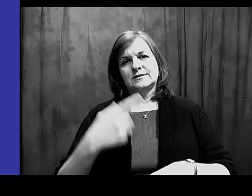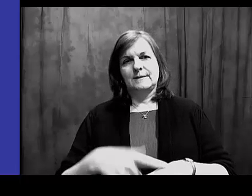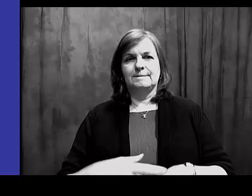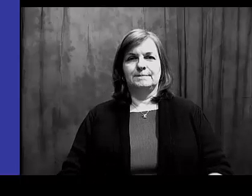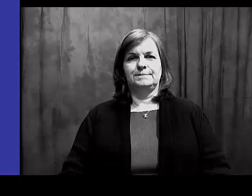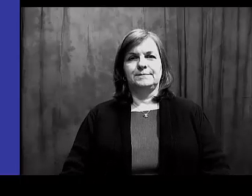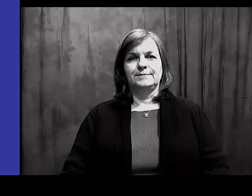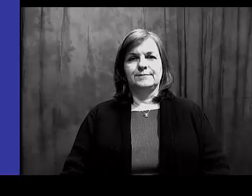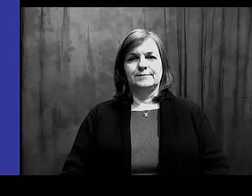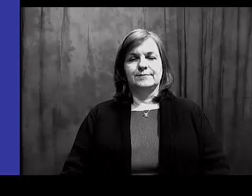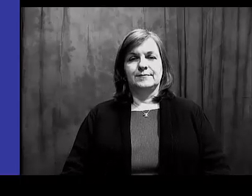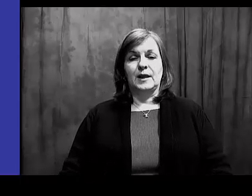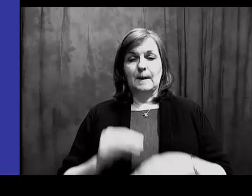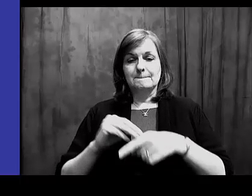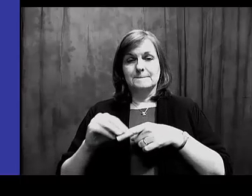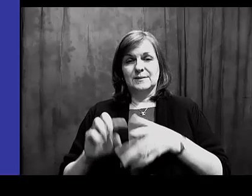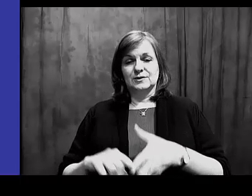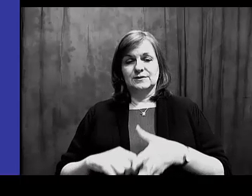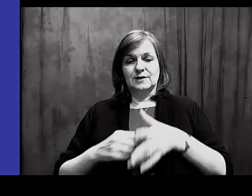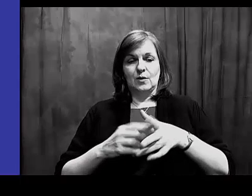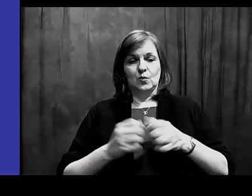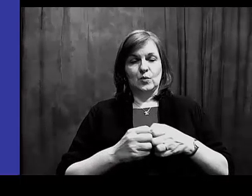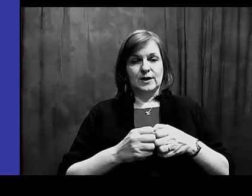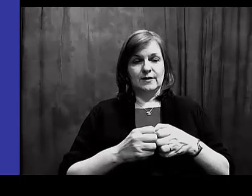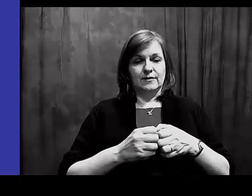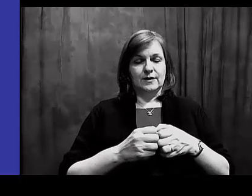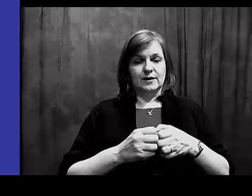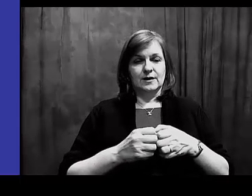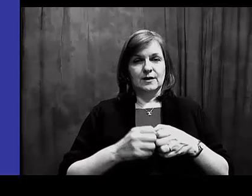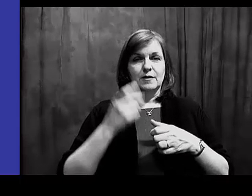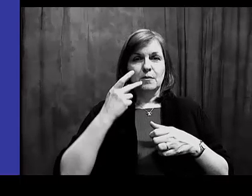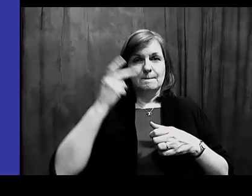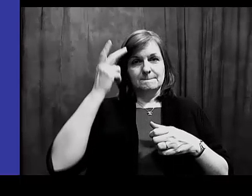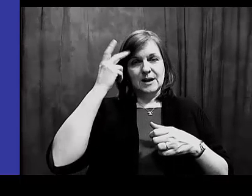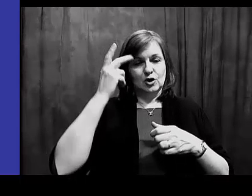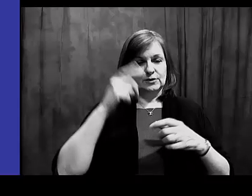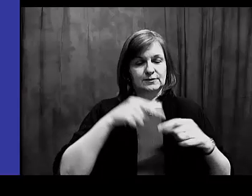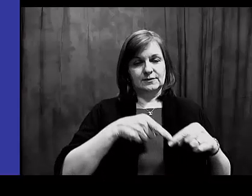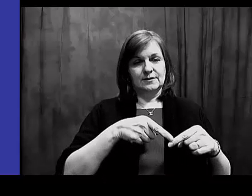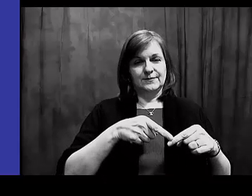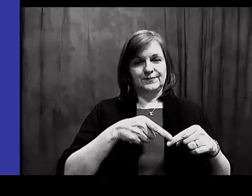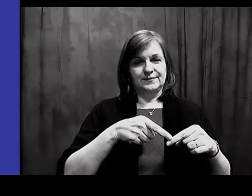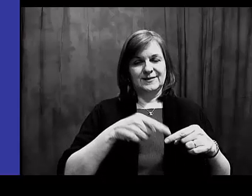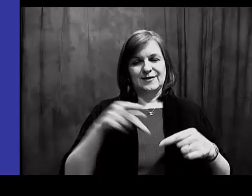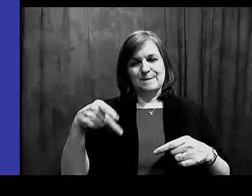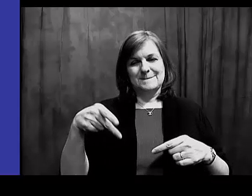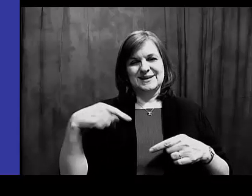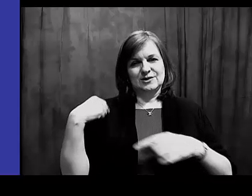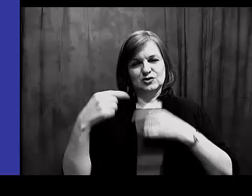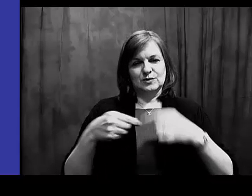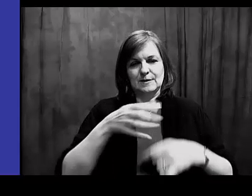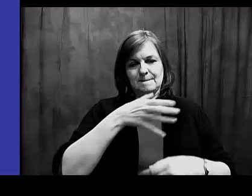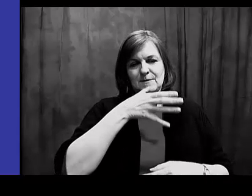every time because he started out with an individual in the P generation